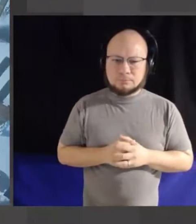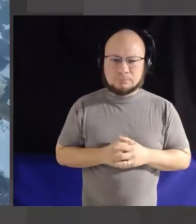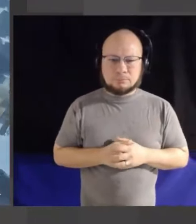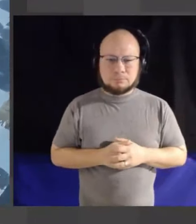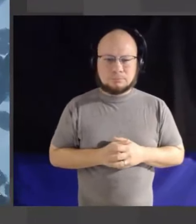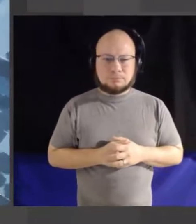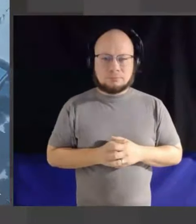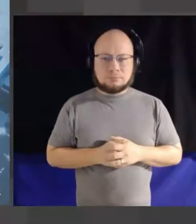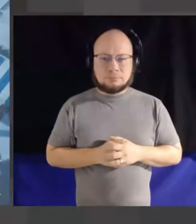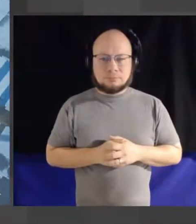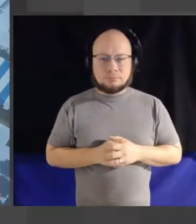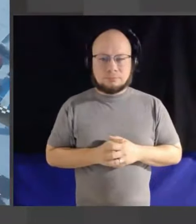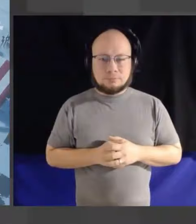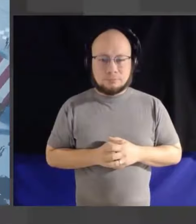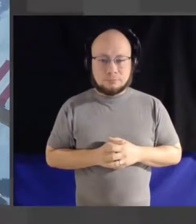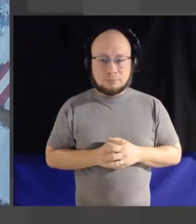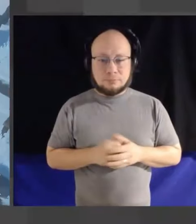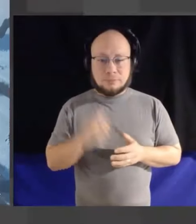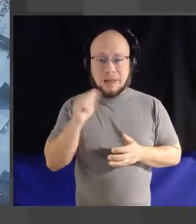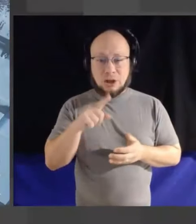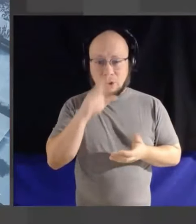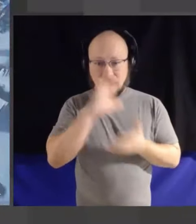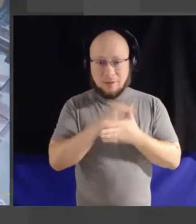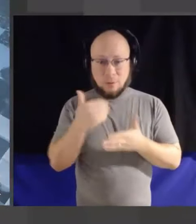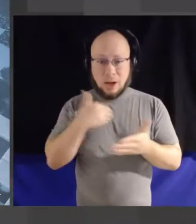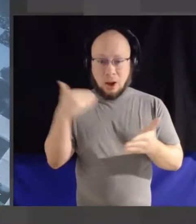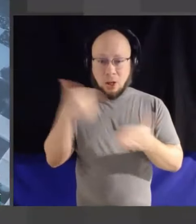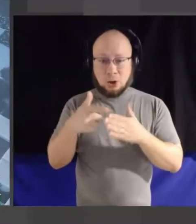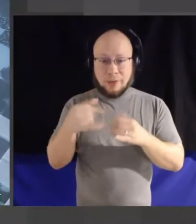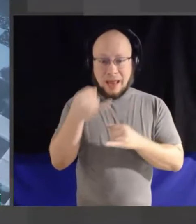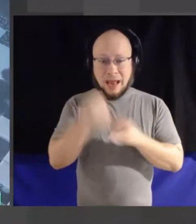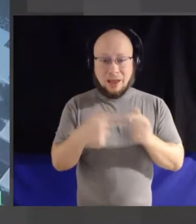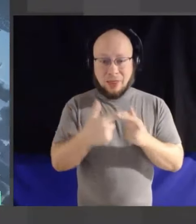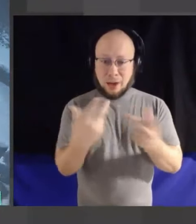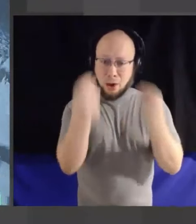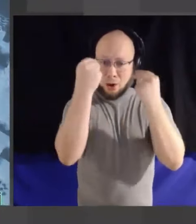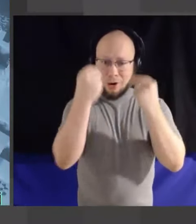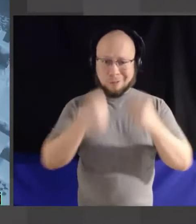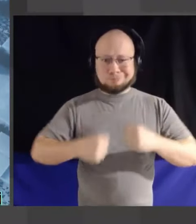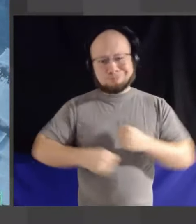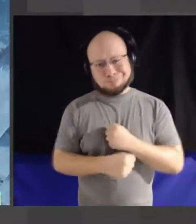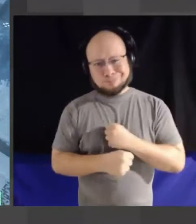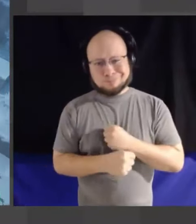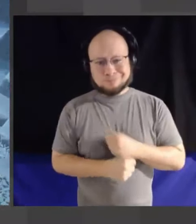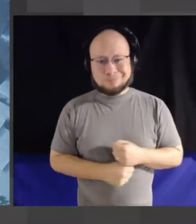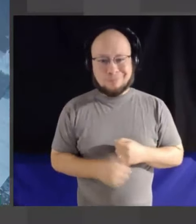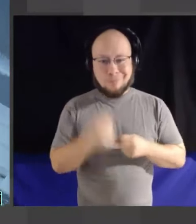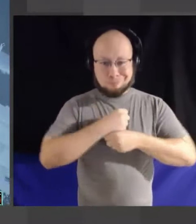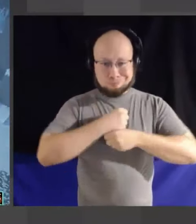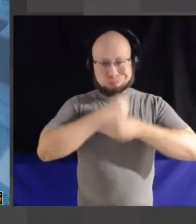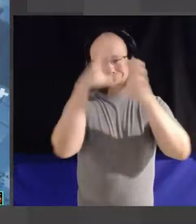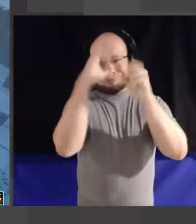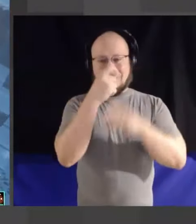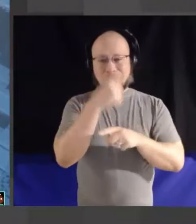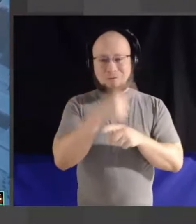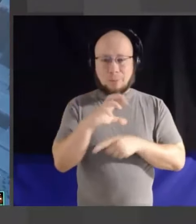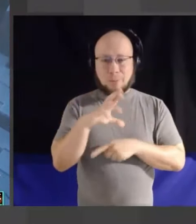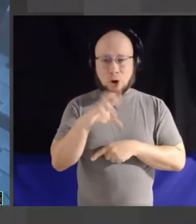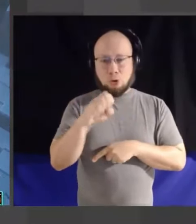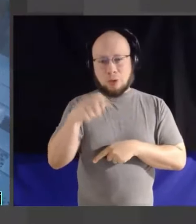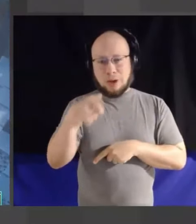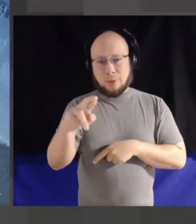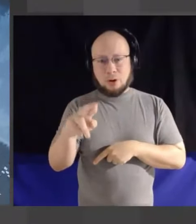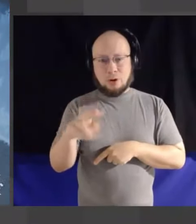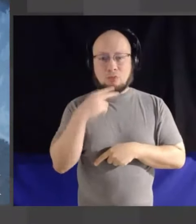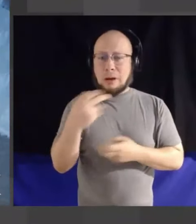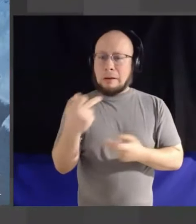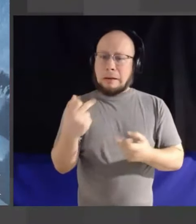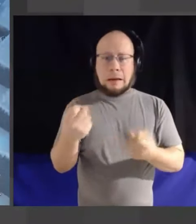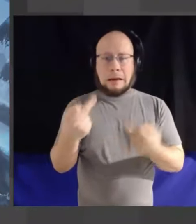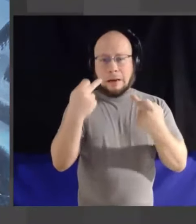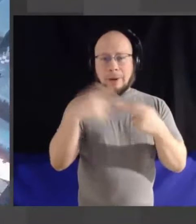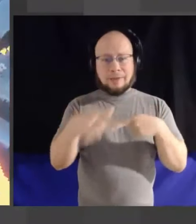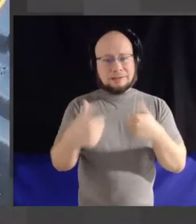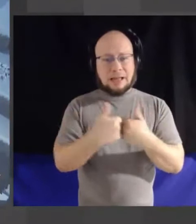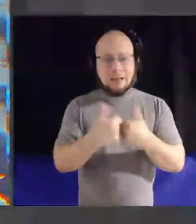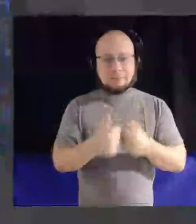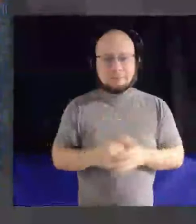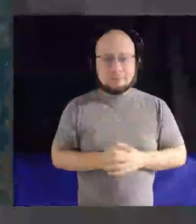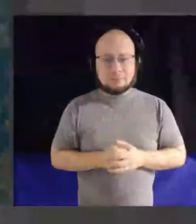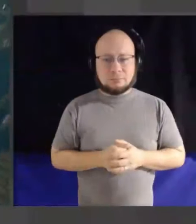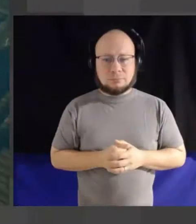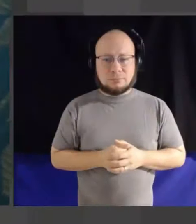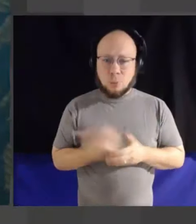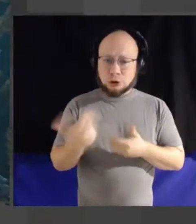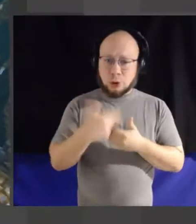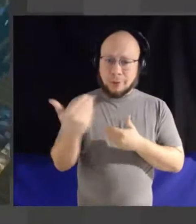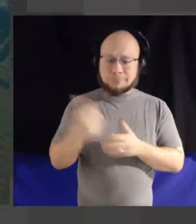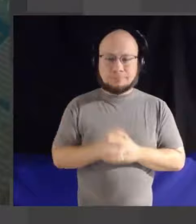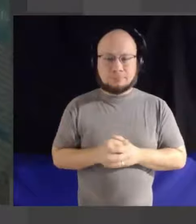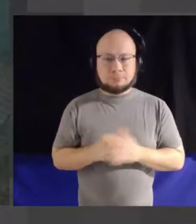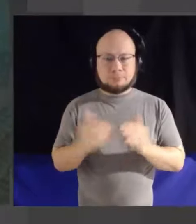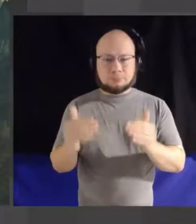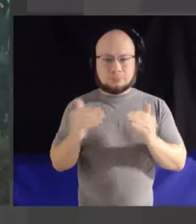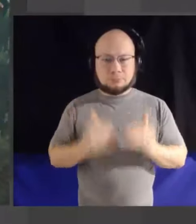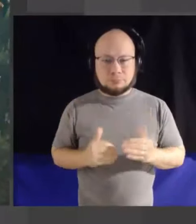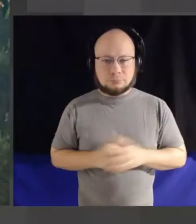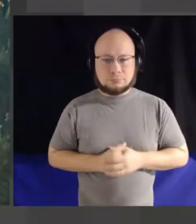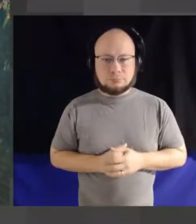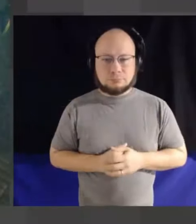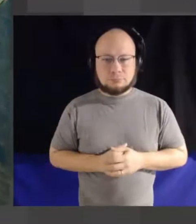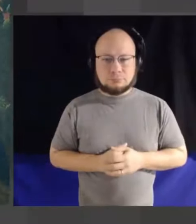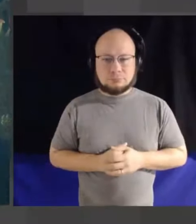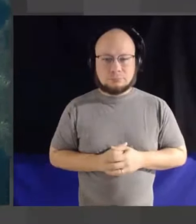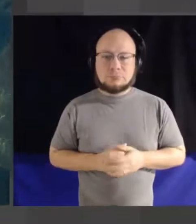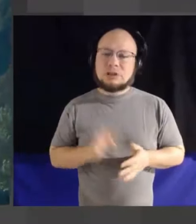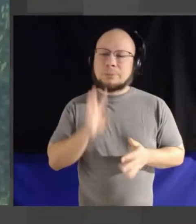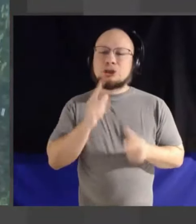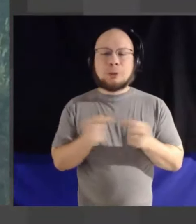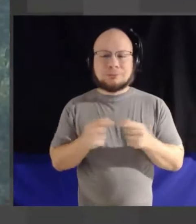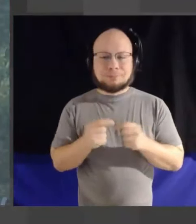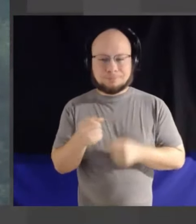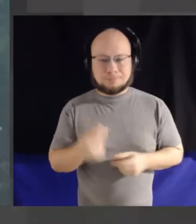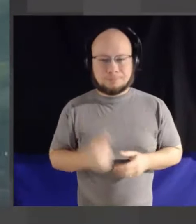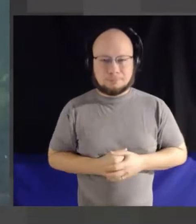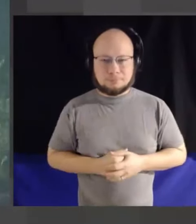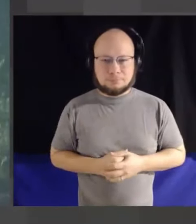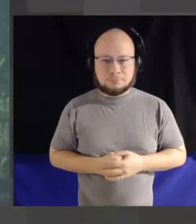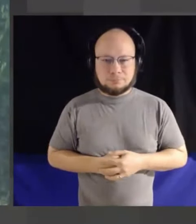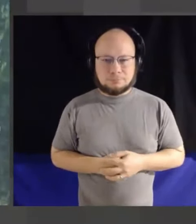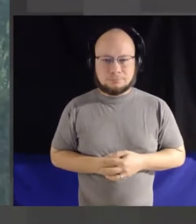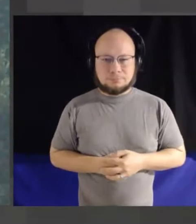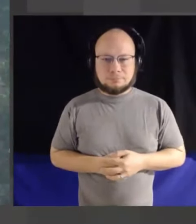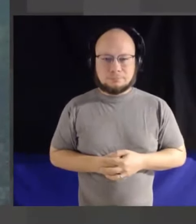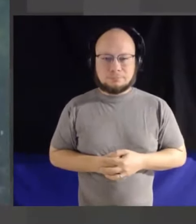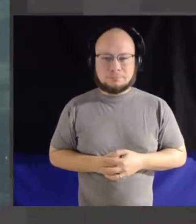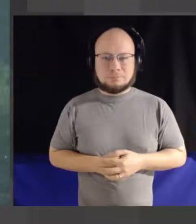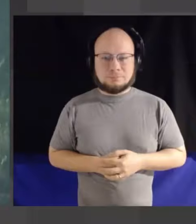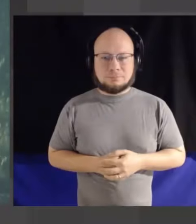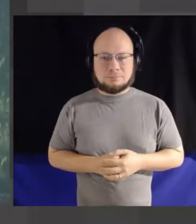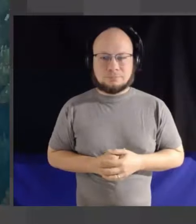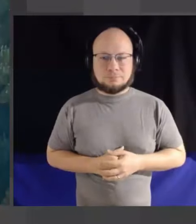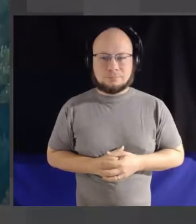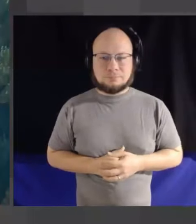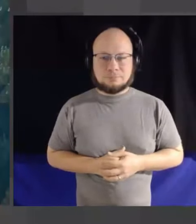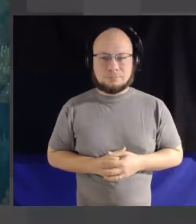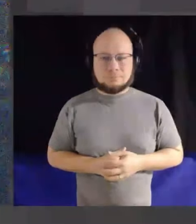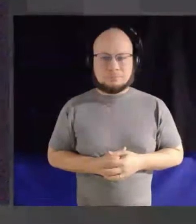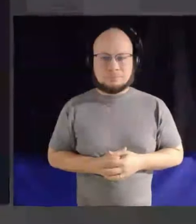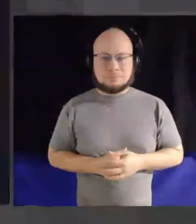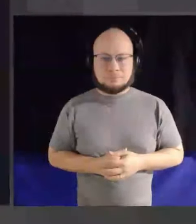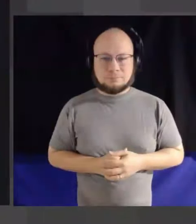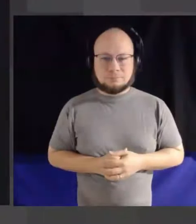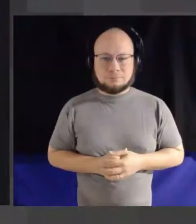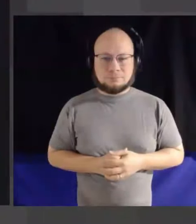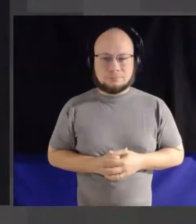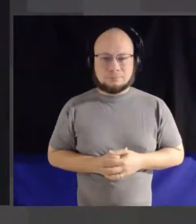COMMUNITY HAS DONE WITH WHAT HAS